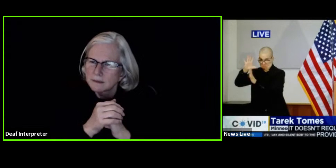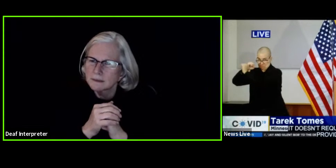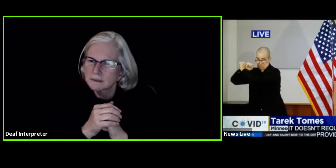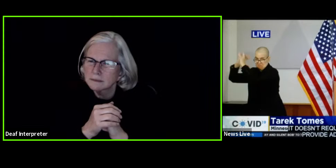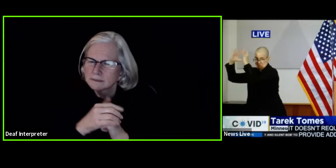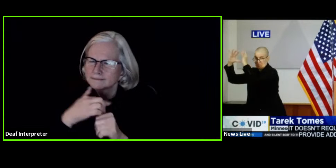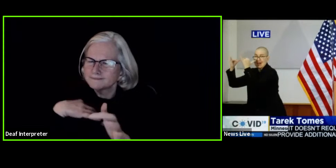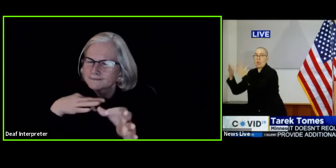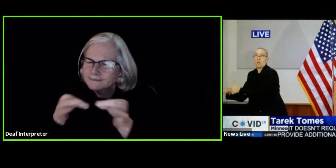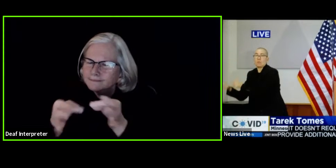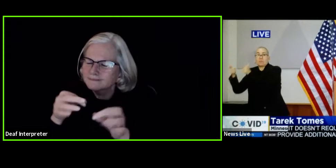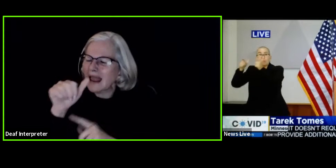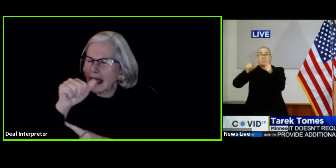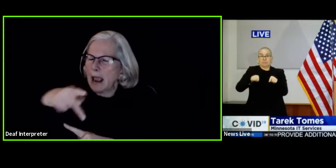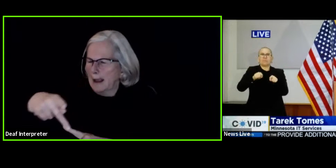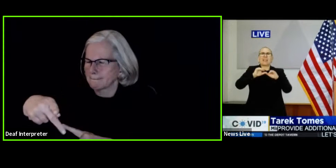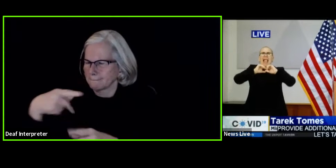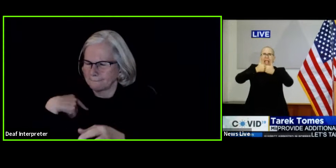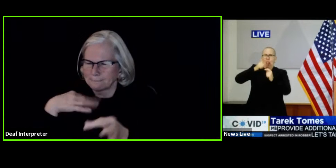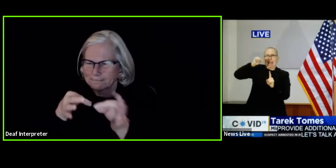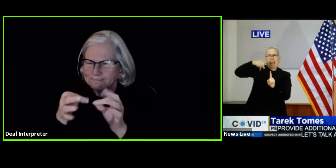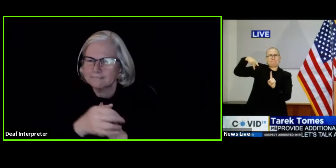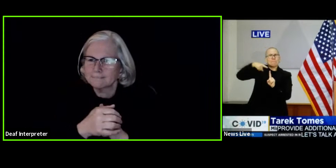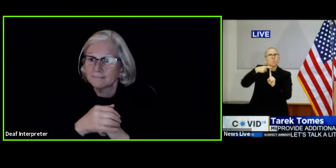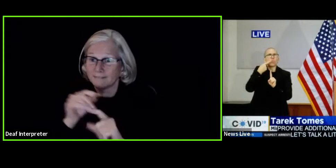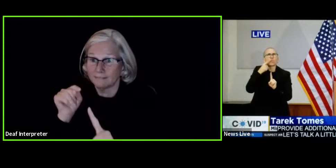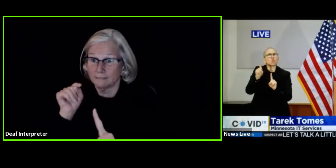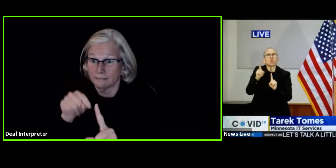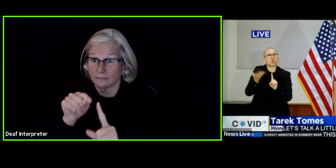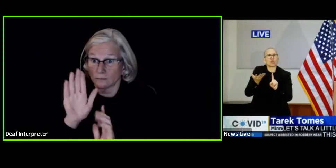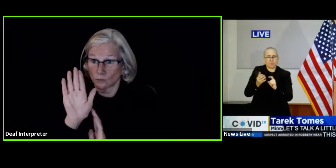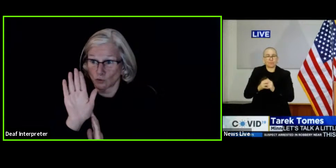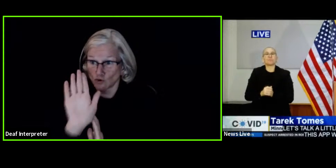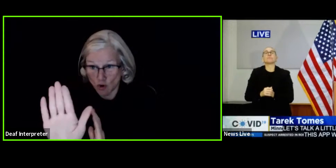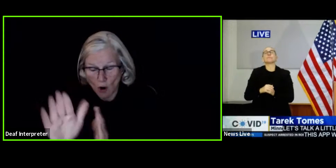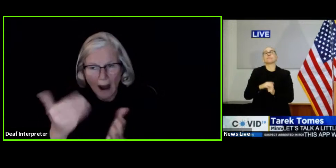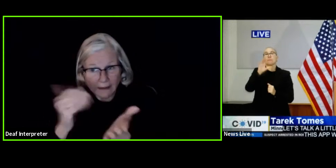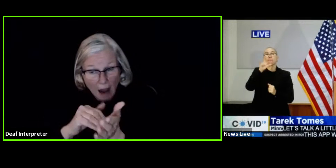THE APP IS COMPLETELY OPT-IN. IT'S A FREE DOWNLOAD AVAILABLE IN THE GOOGLE